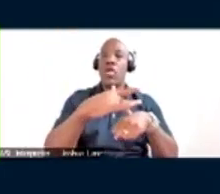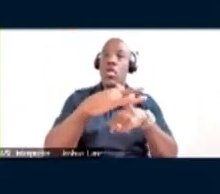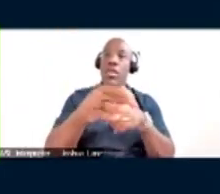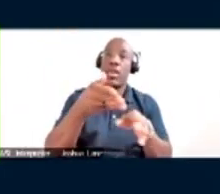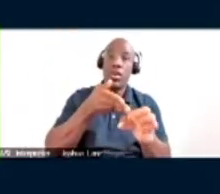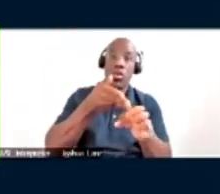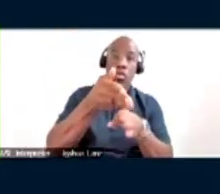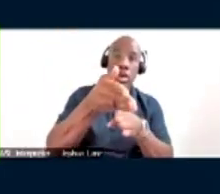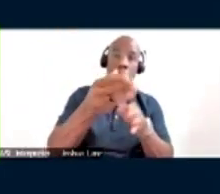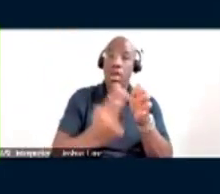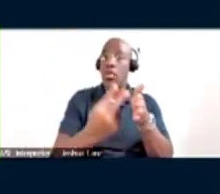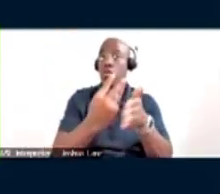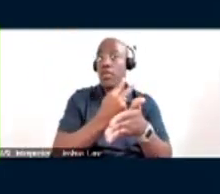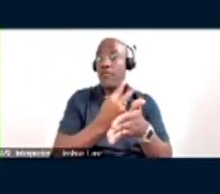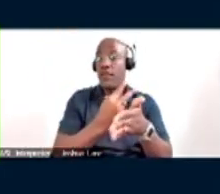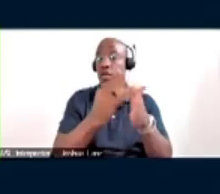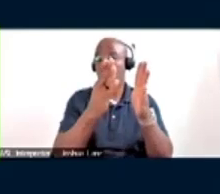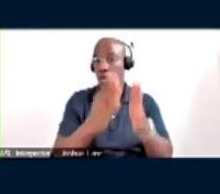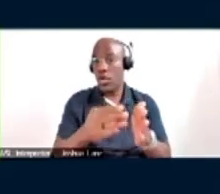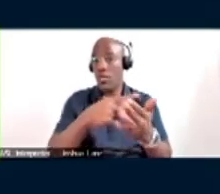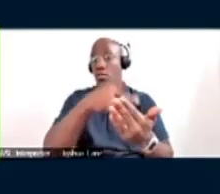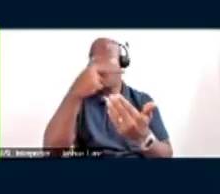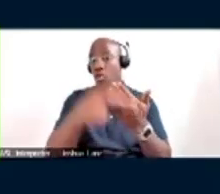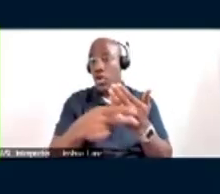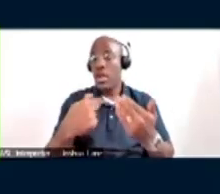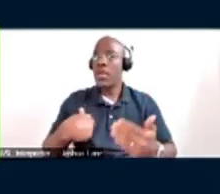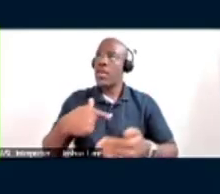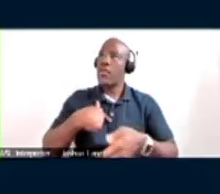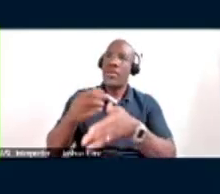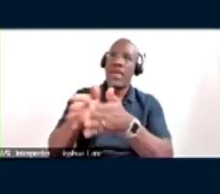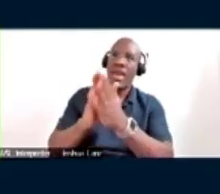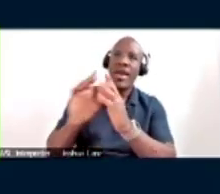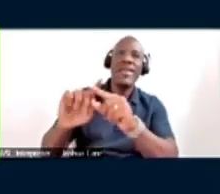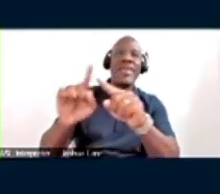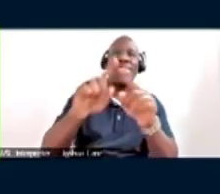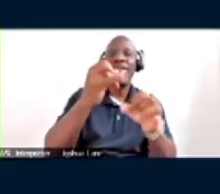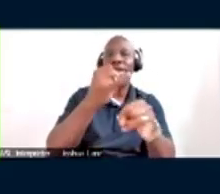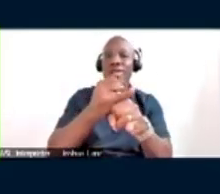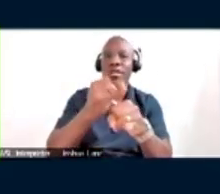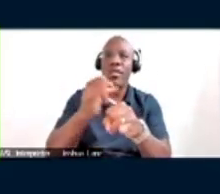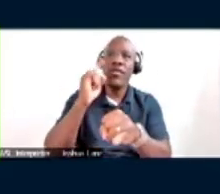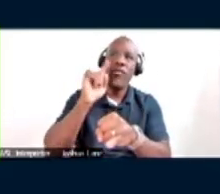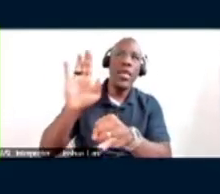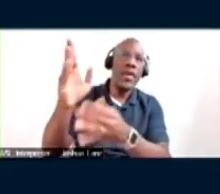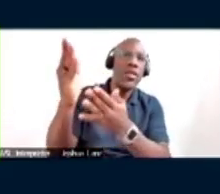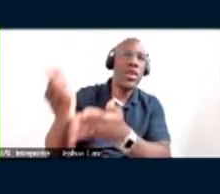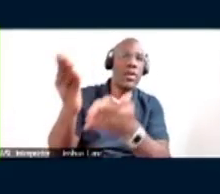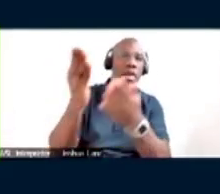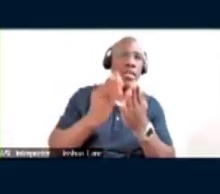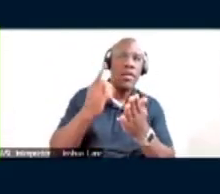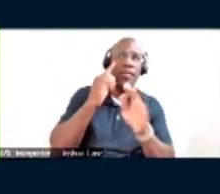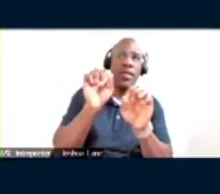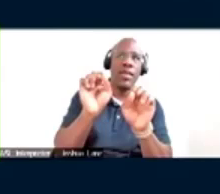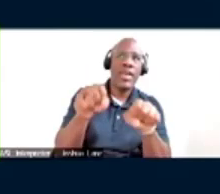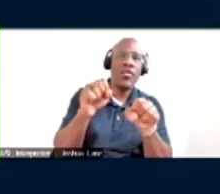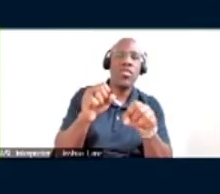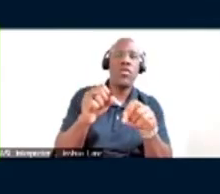We've asked the institutes for their recommendations about potential reviewers. We've gone to professional societies